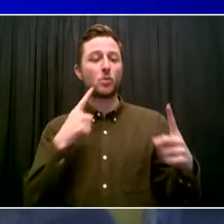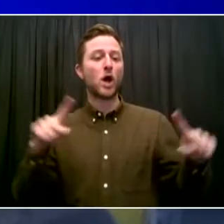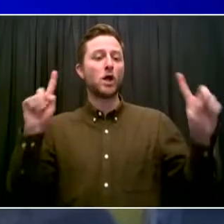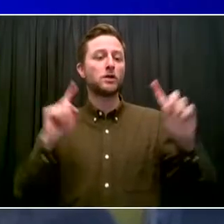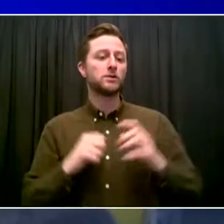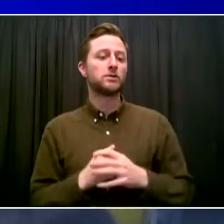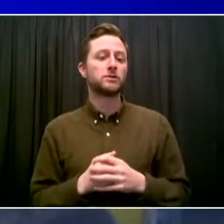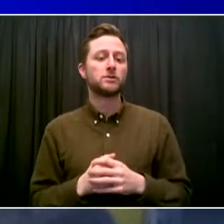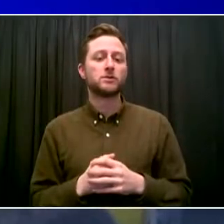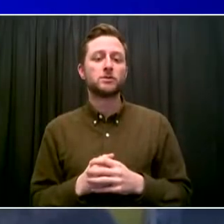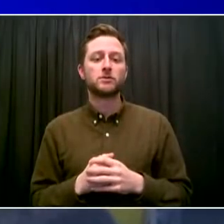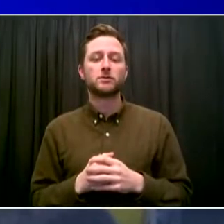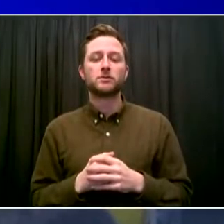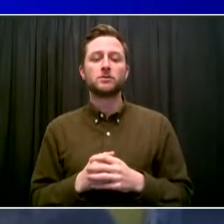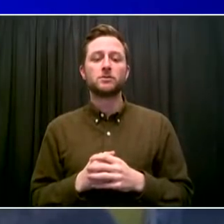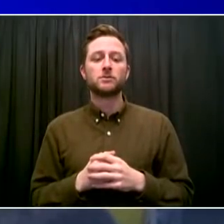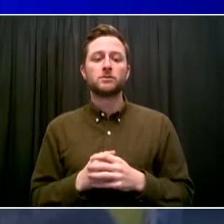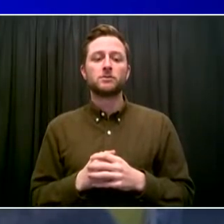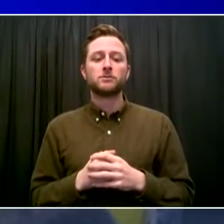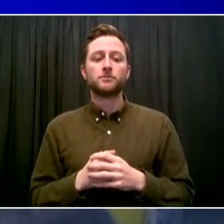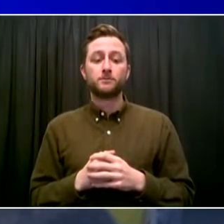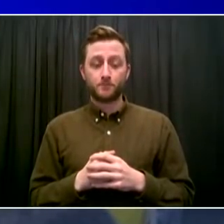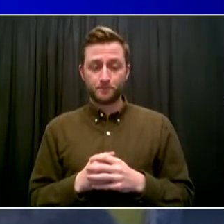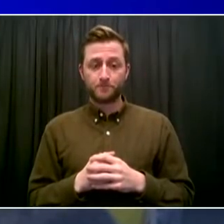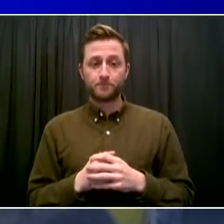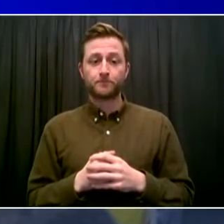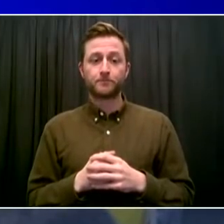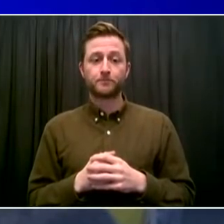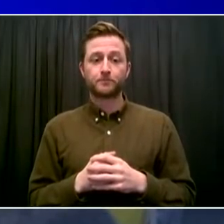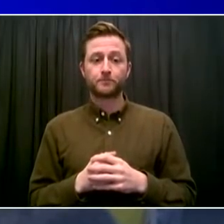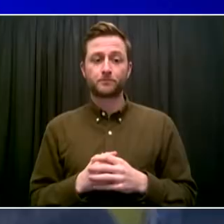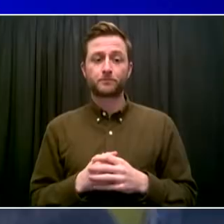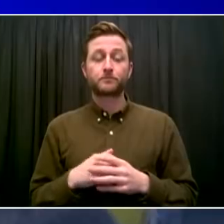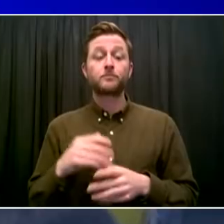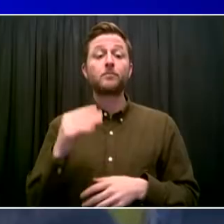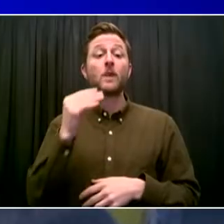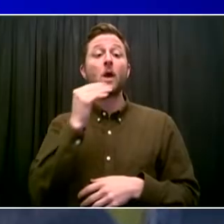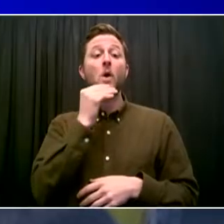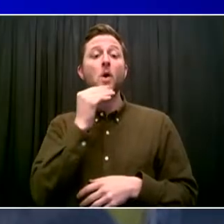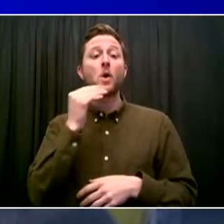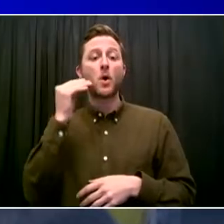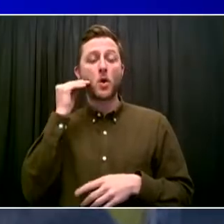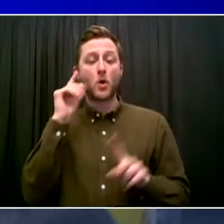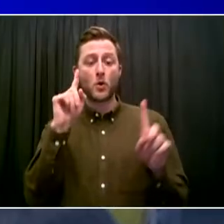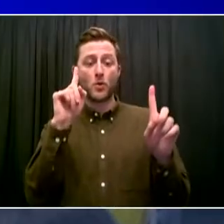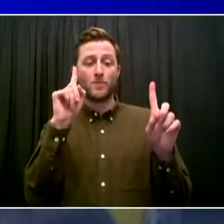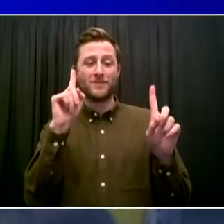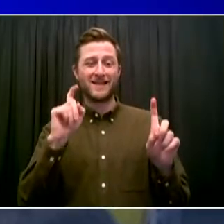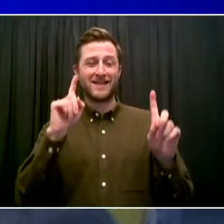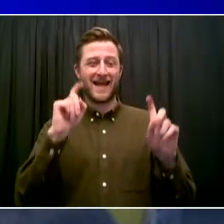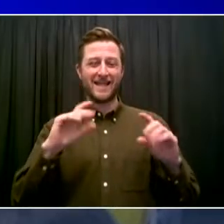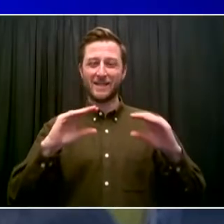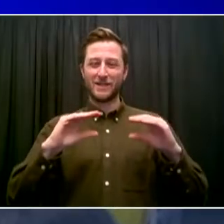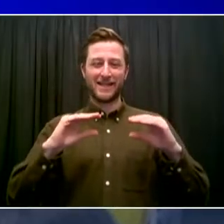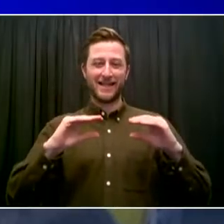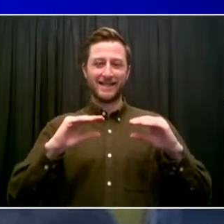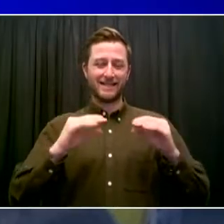SO.